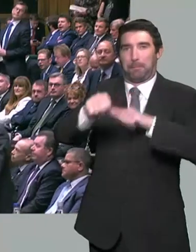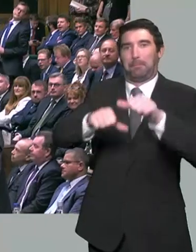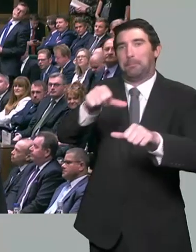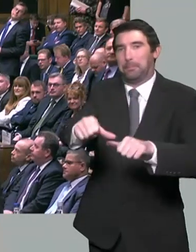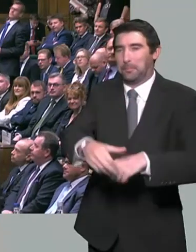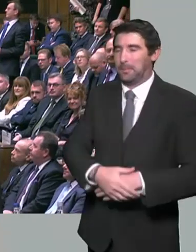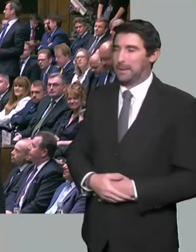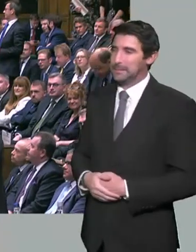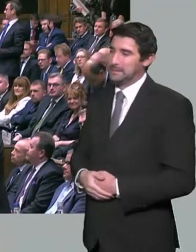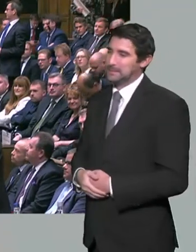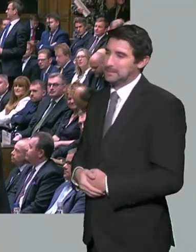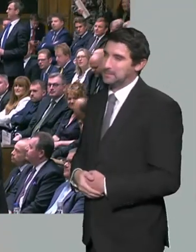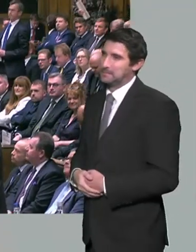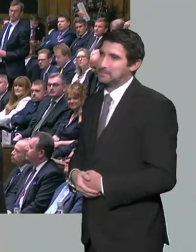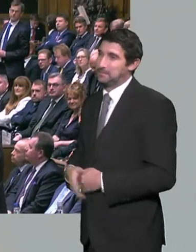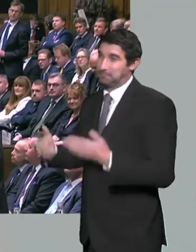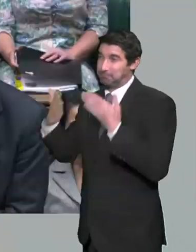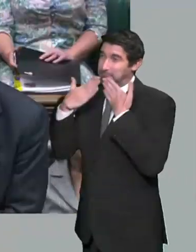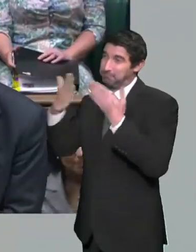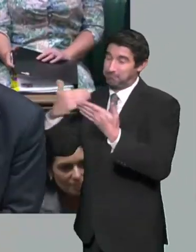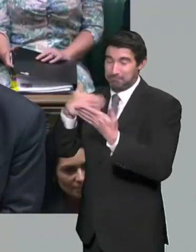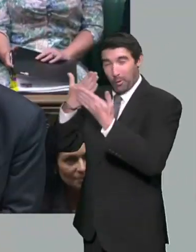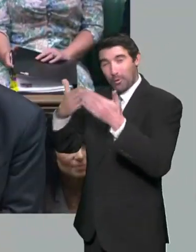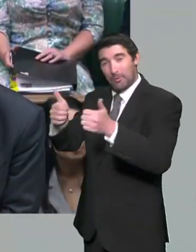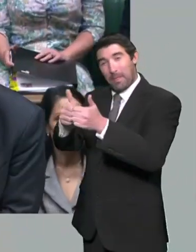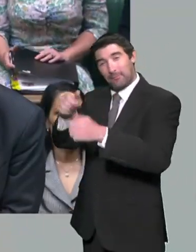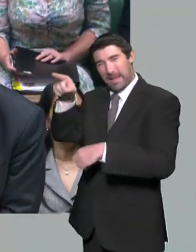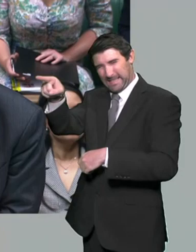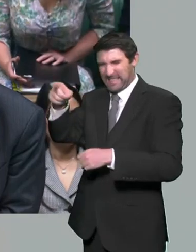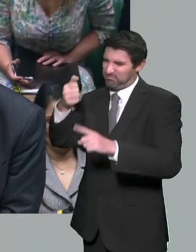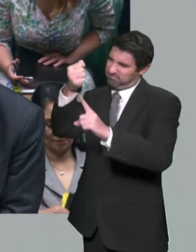The Prime Minister My hon. Friend is a great champion for Dudley and for the Black Country.